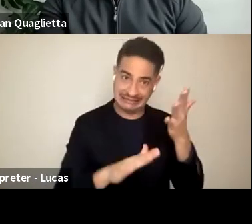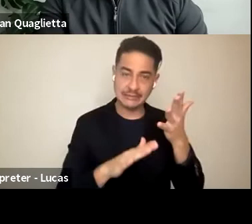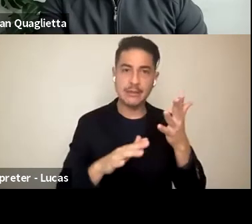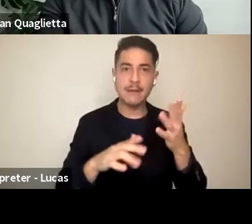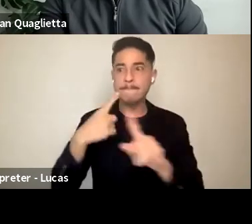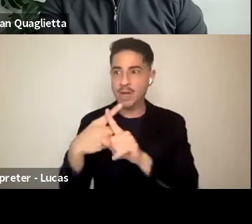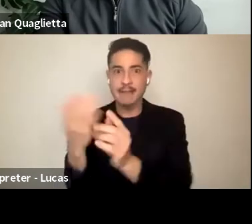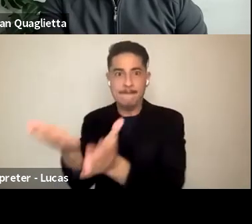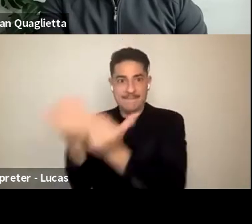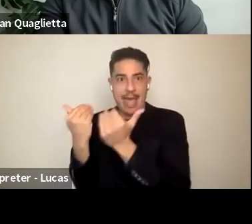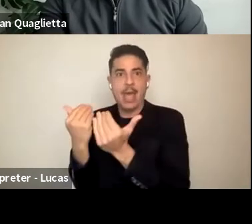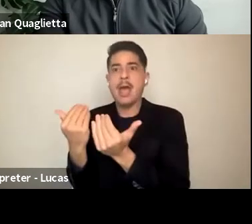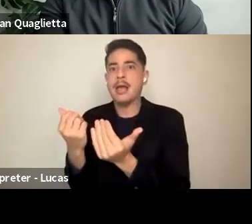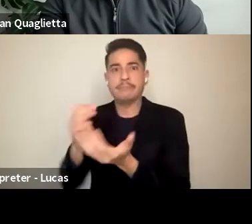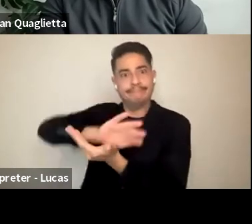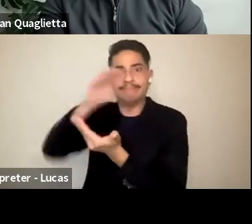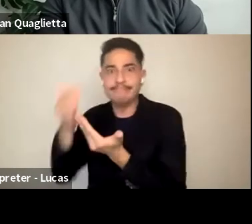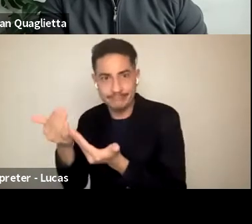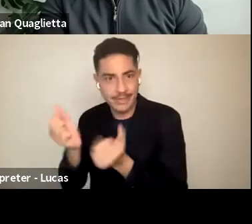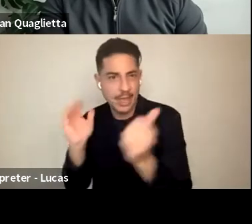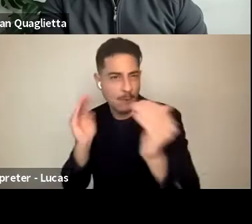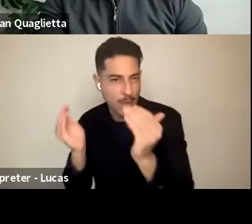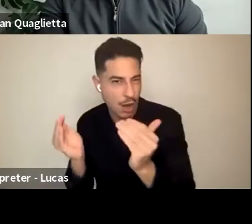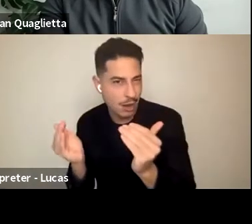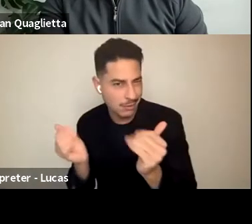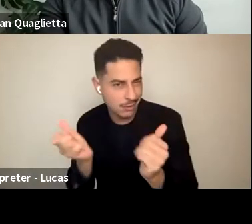Yes. I wanted to give someone else a chance.